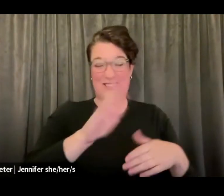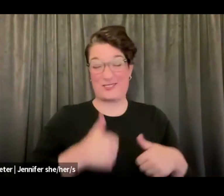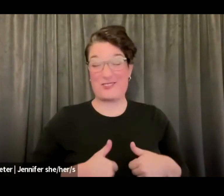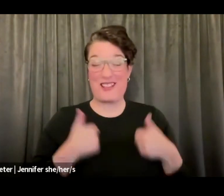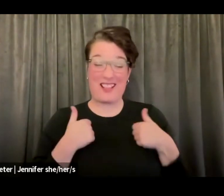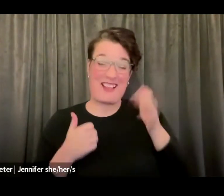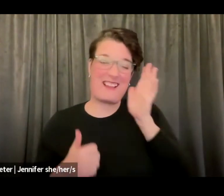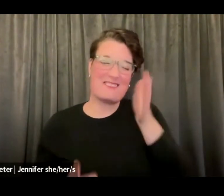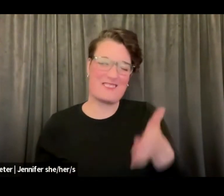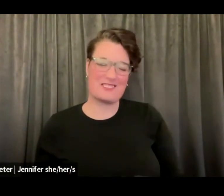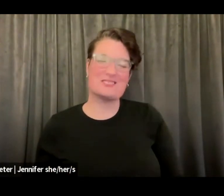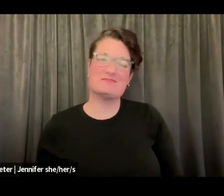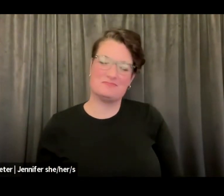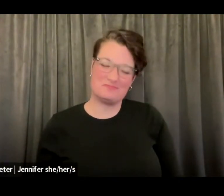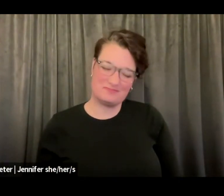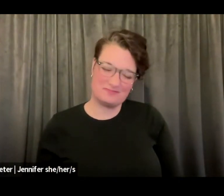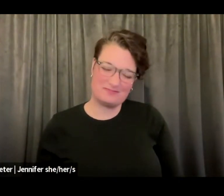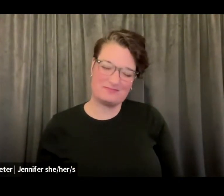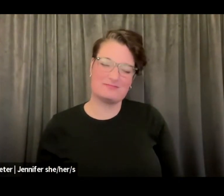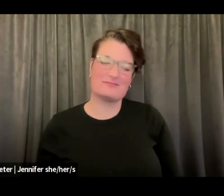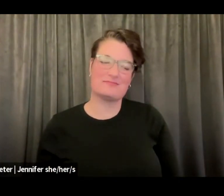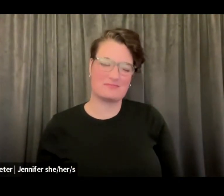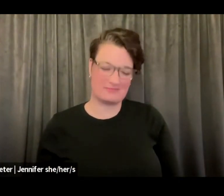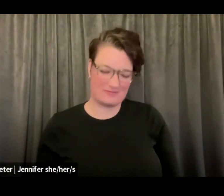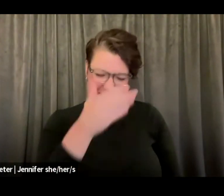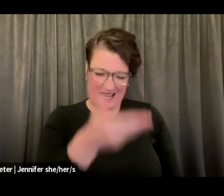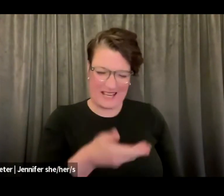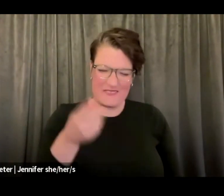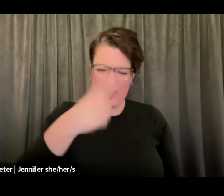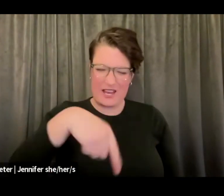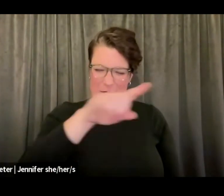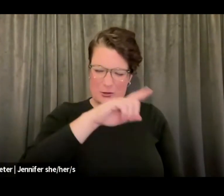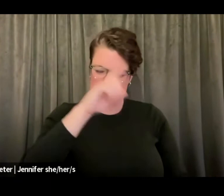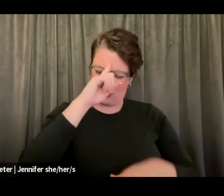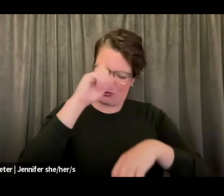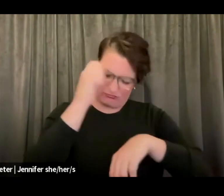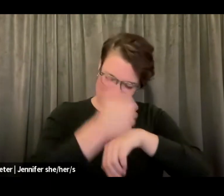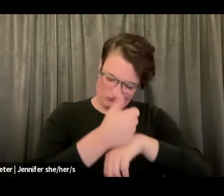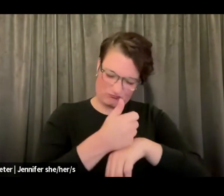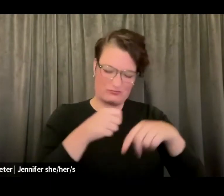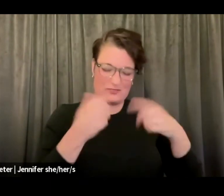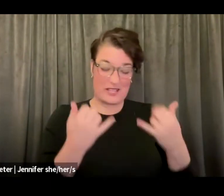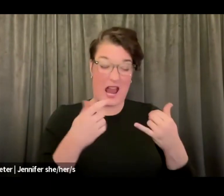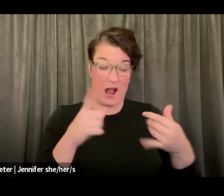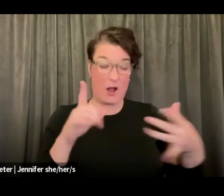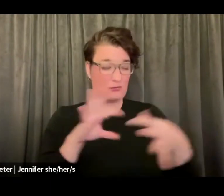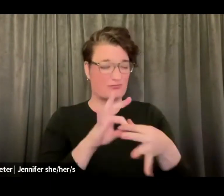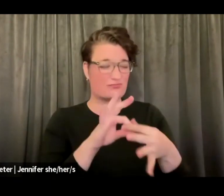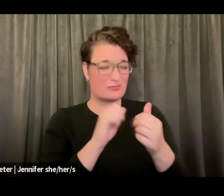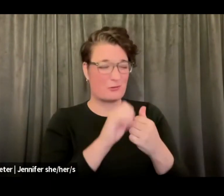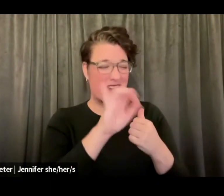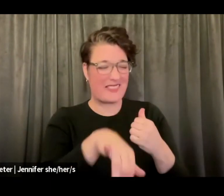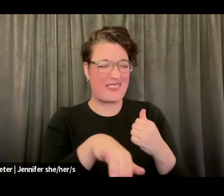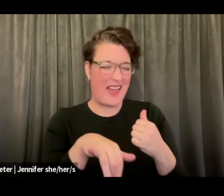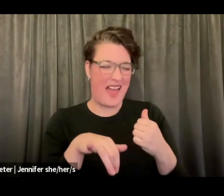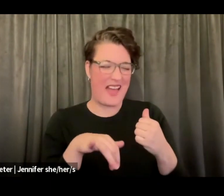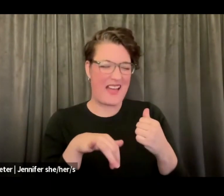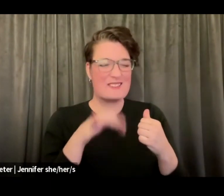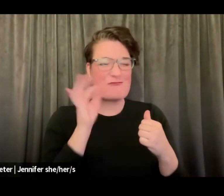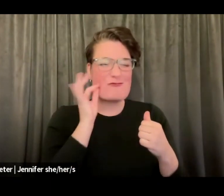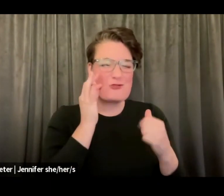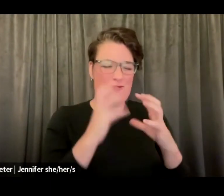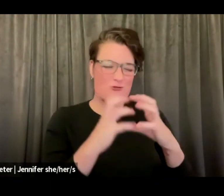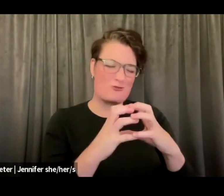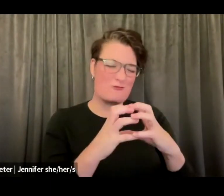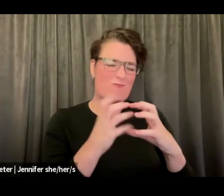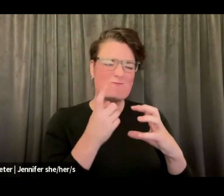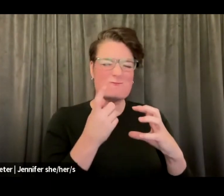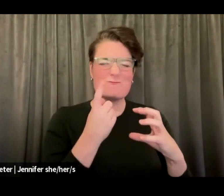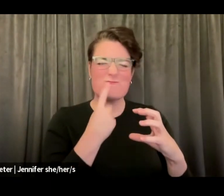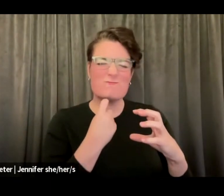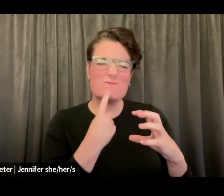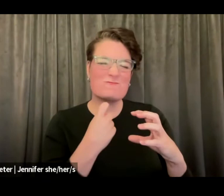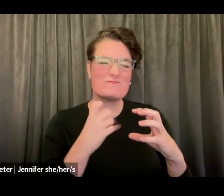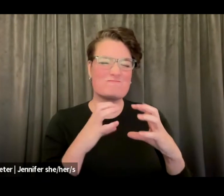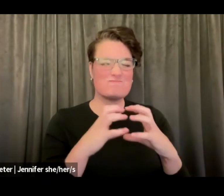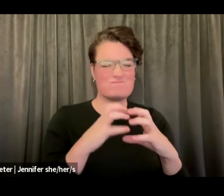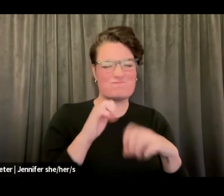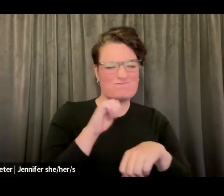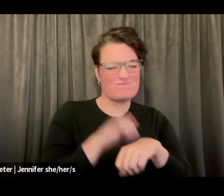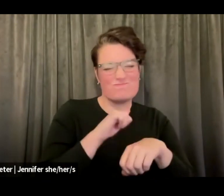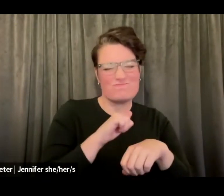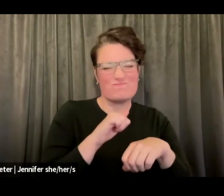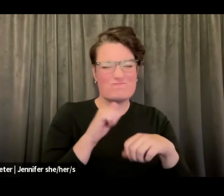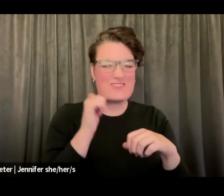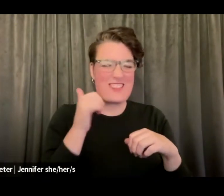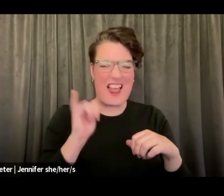So intend in your connection with this leathery skinned fruit, that